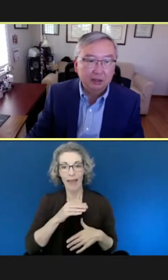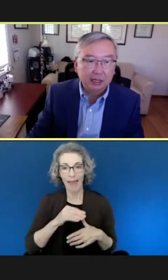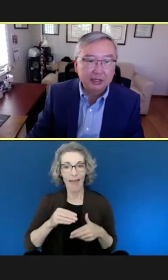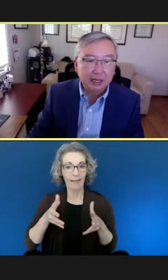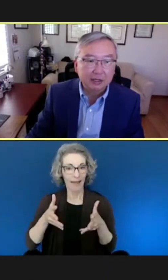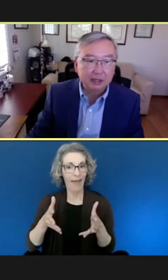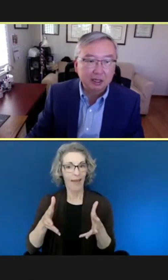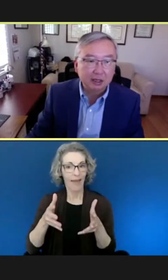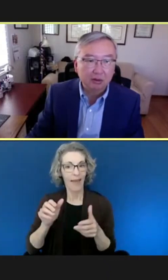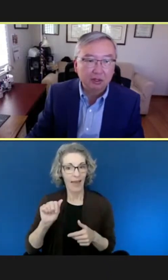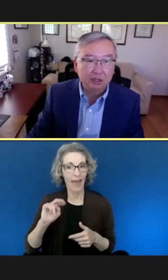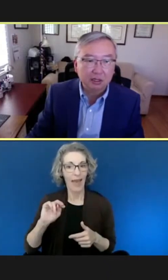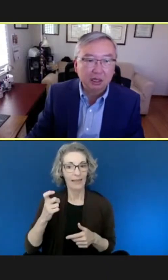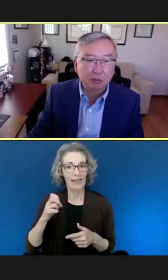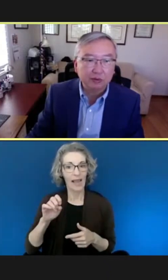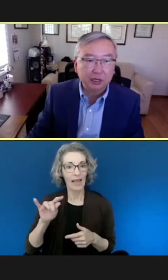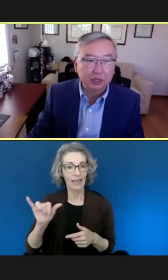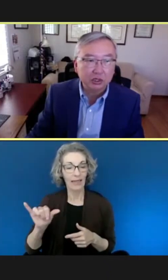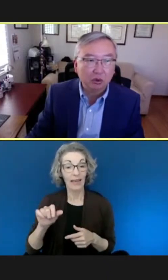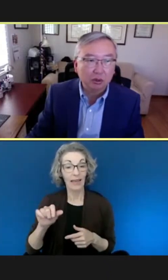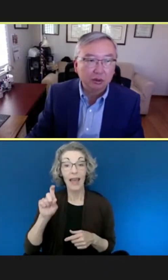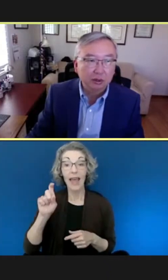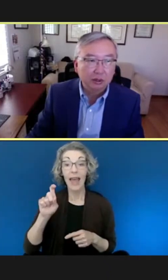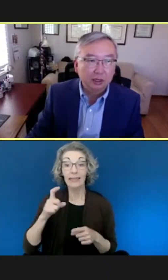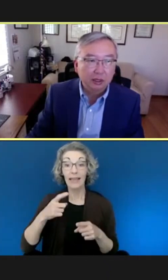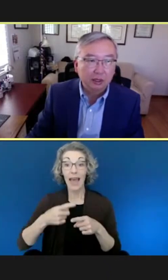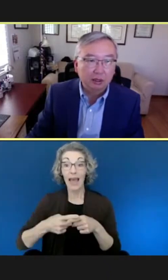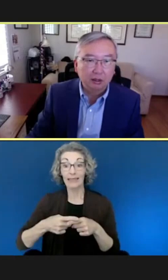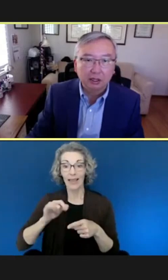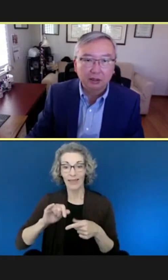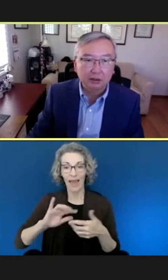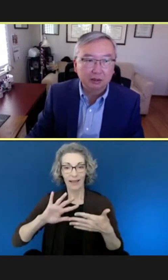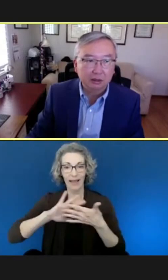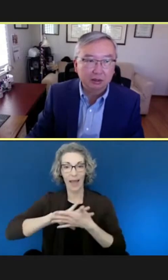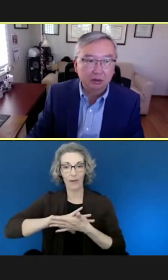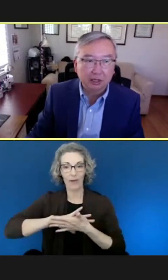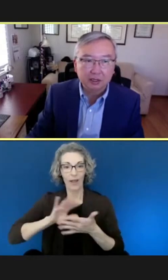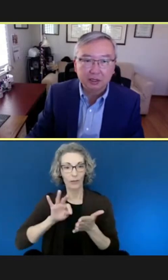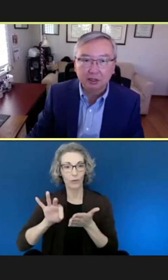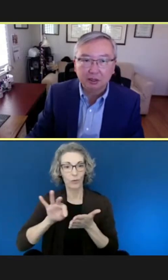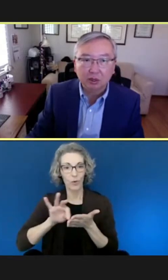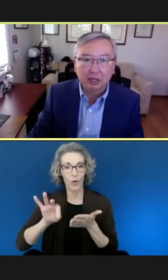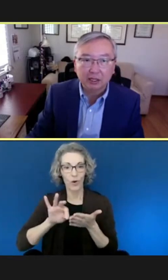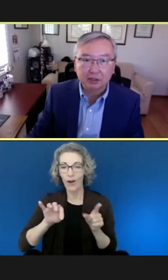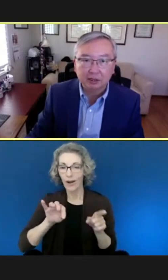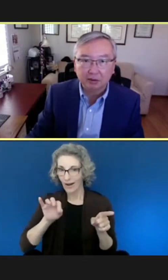The x axis here is the camouflaging score, and you can see the y axis here.